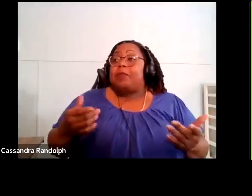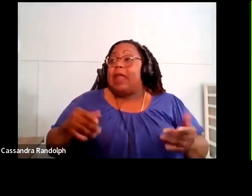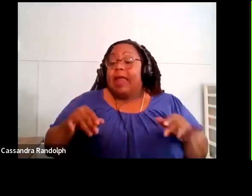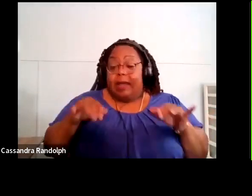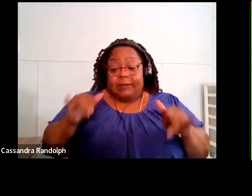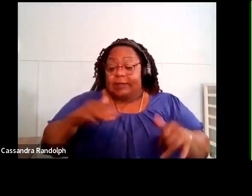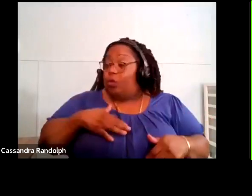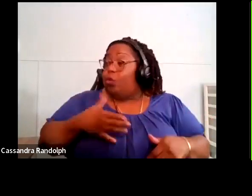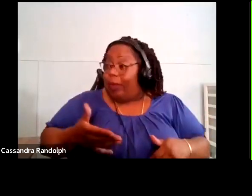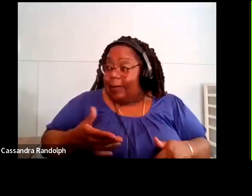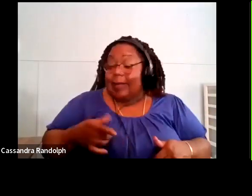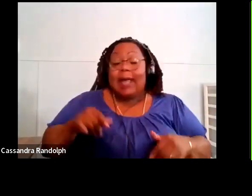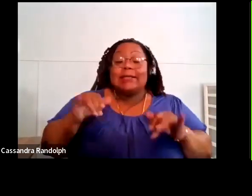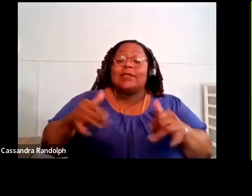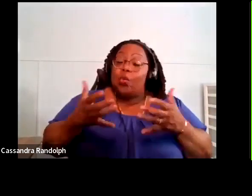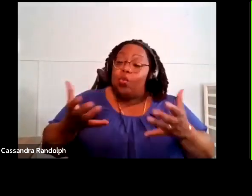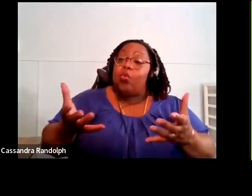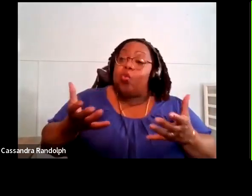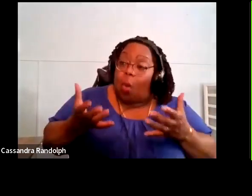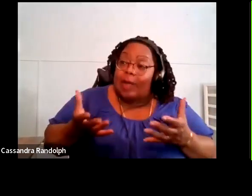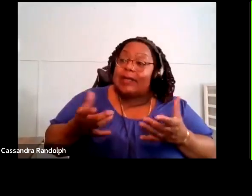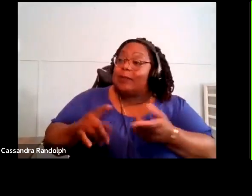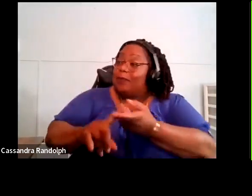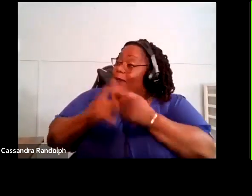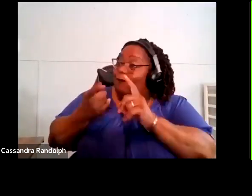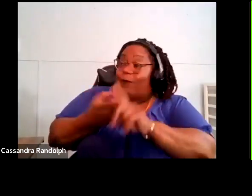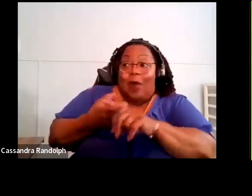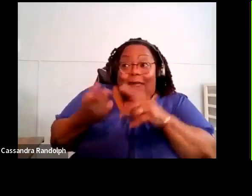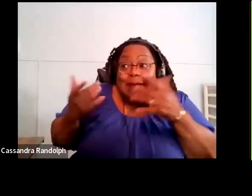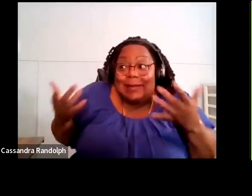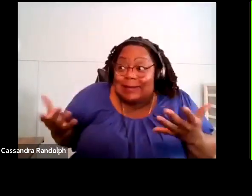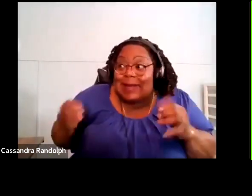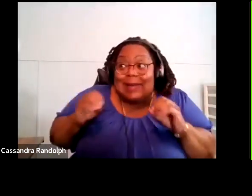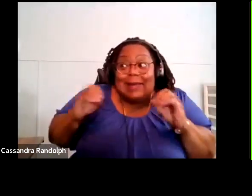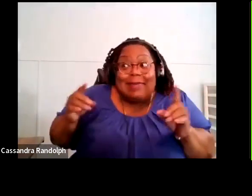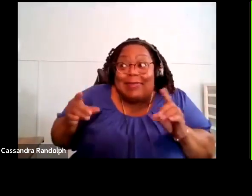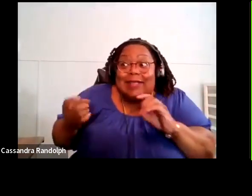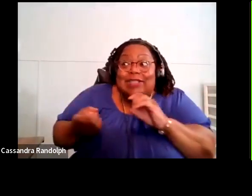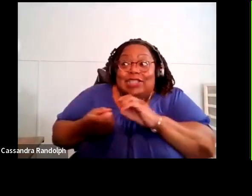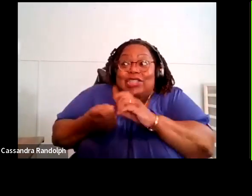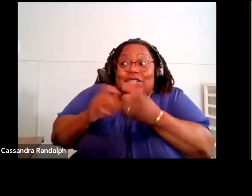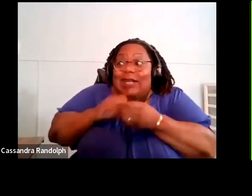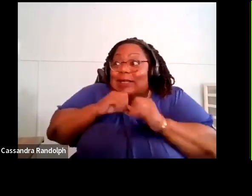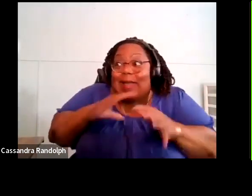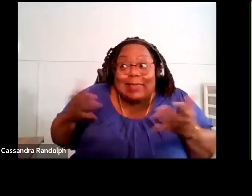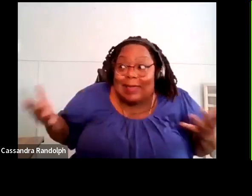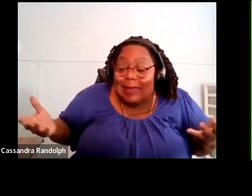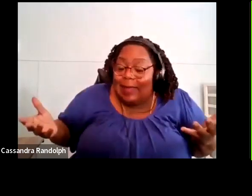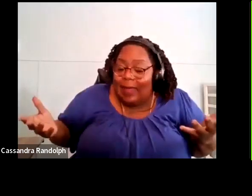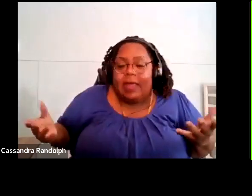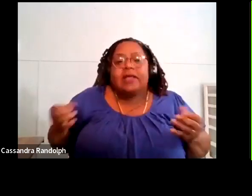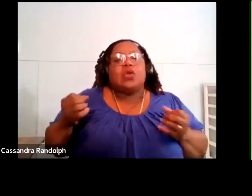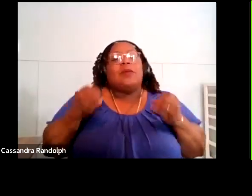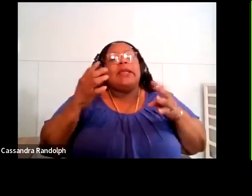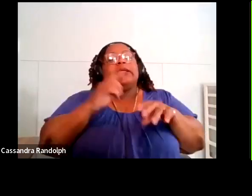t need to think somehow your friend is now not reachable. She's on another level she's doing more of this and that,